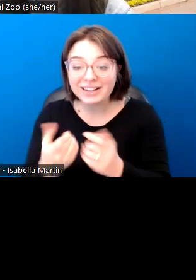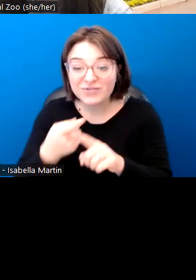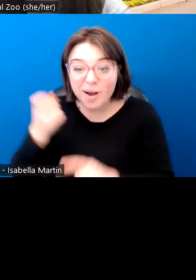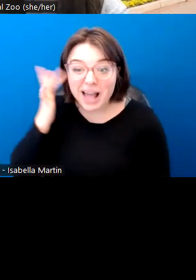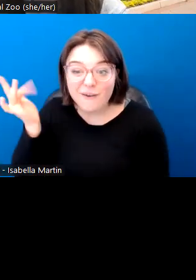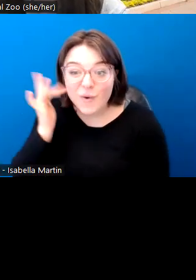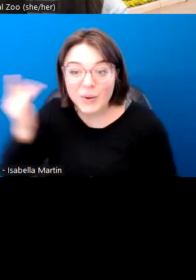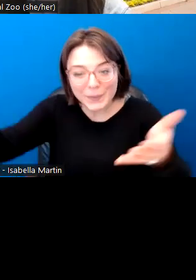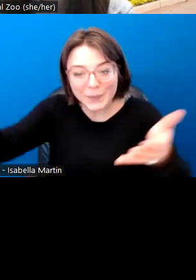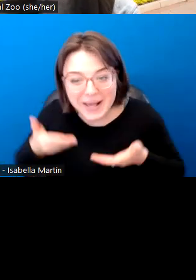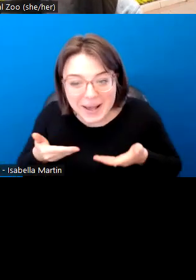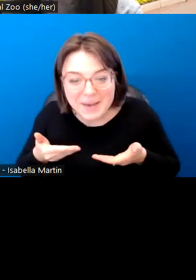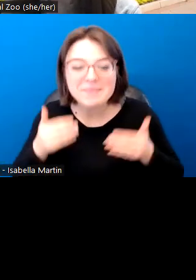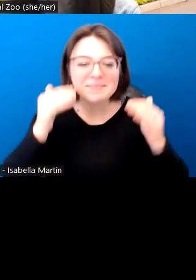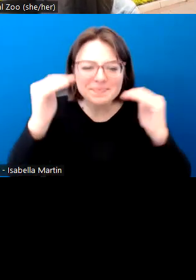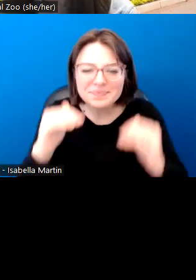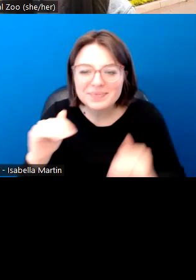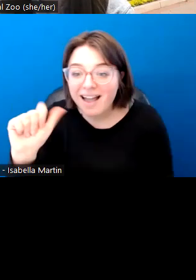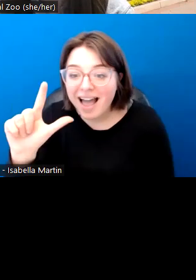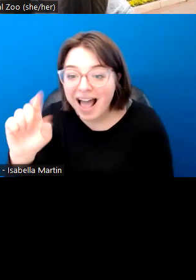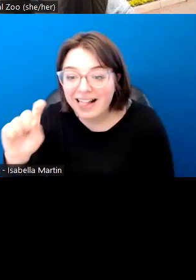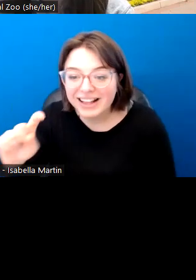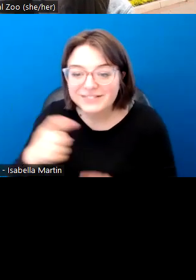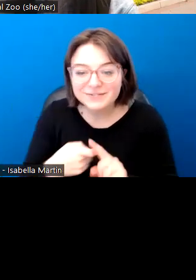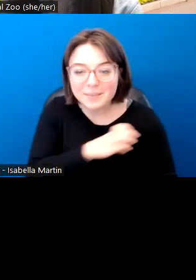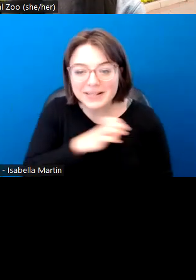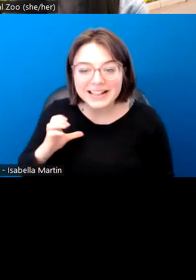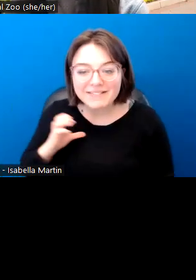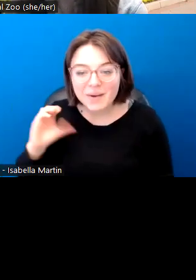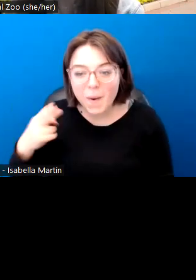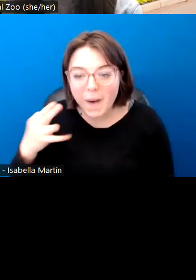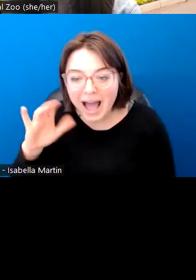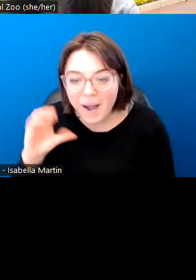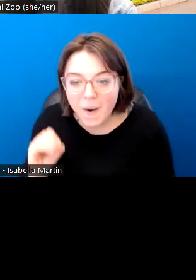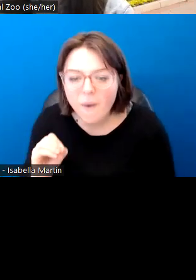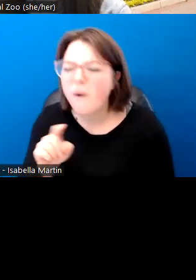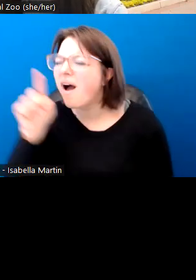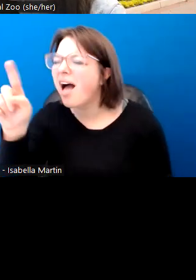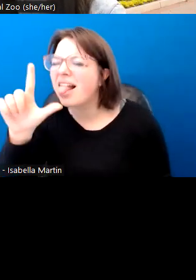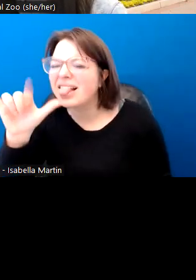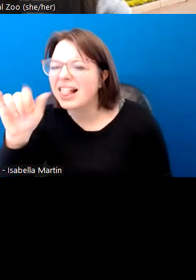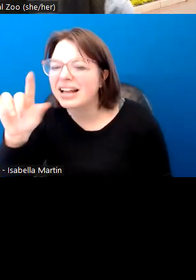We have Alex joining from Cleveland, Ohio, Lydia, and Roland all the way from Oregon. A class